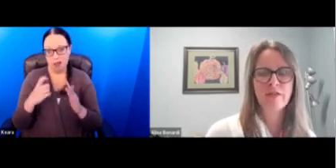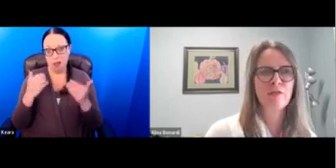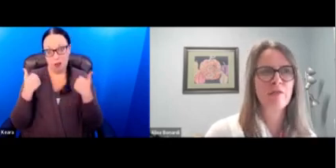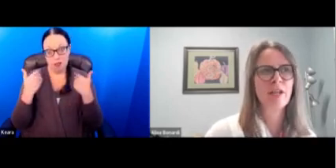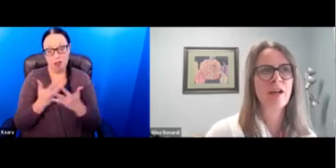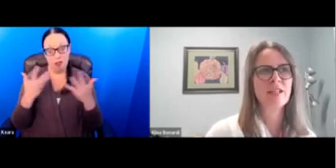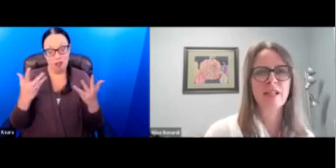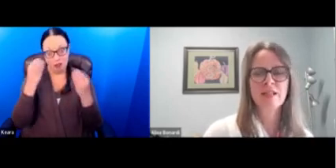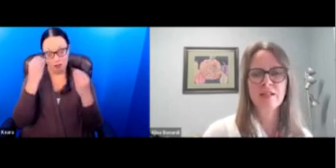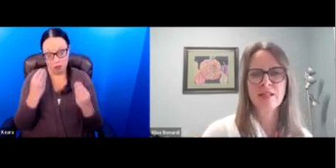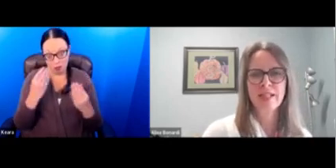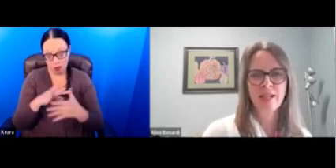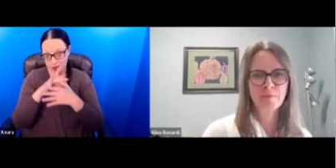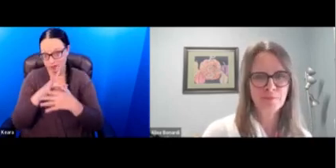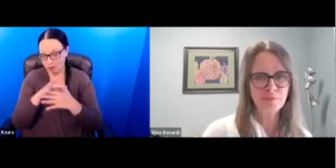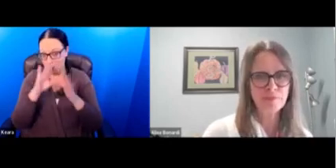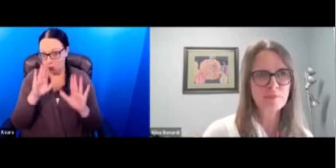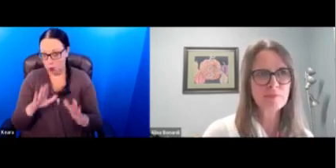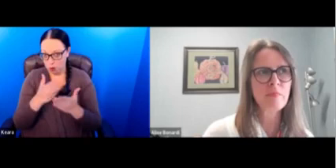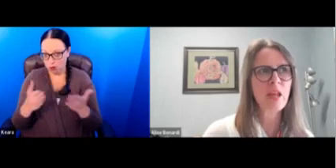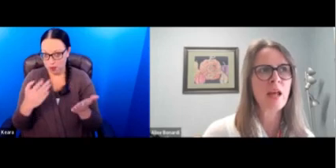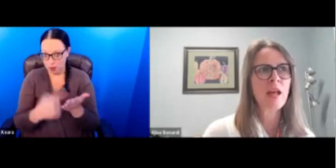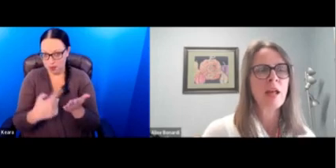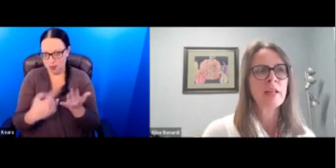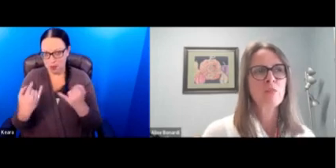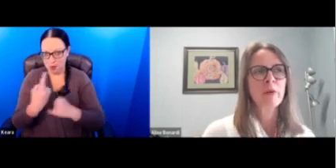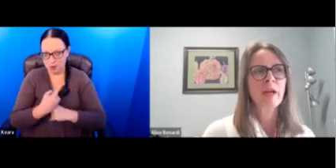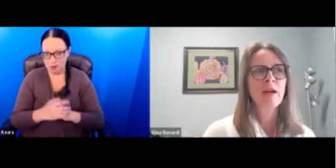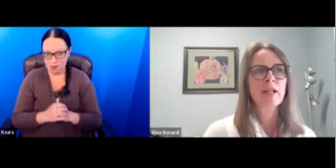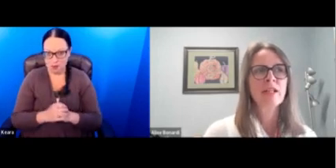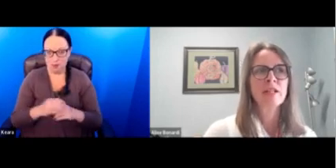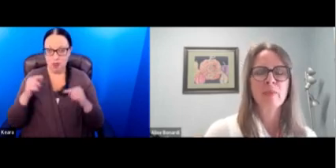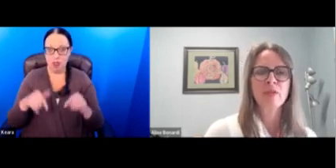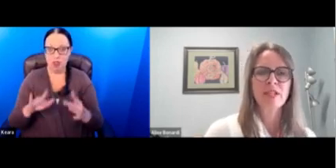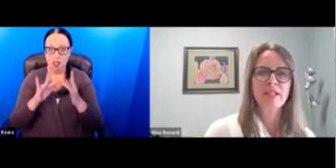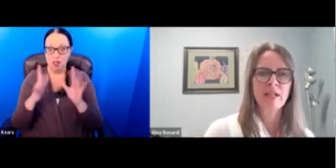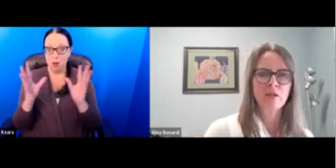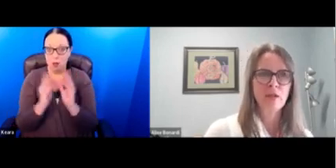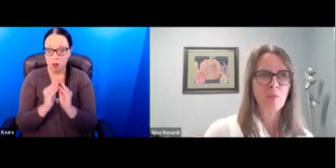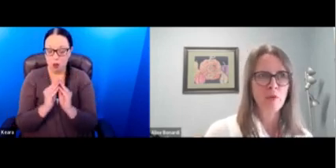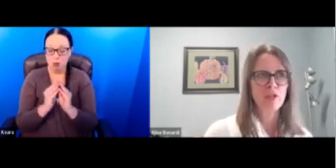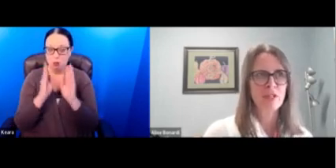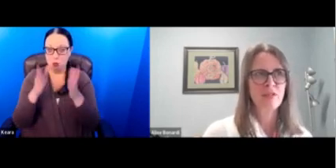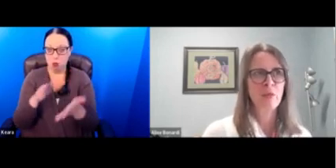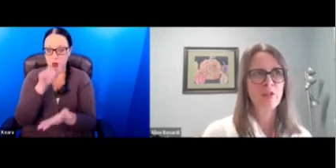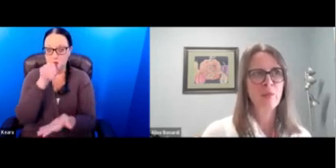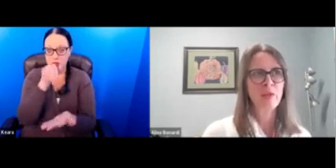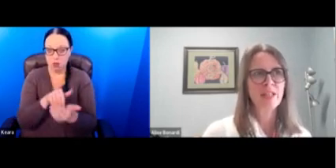of terrific content today. This webinar is person centered approaches for supporting